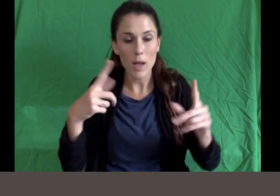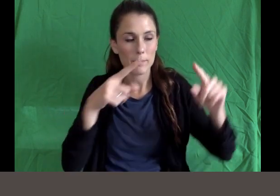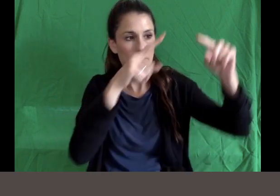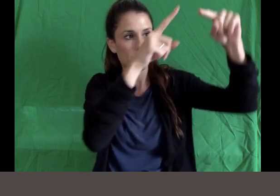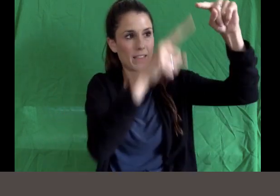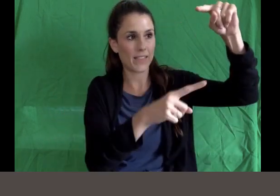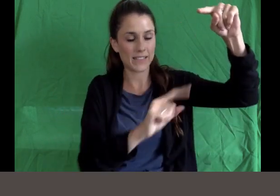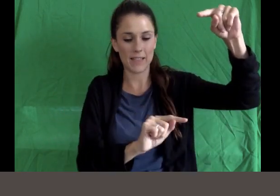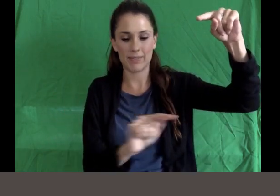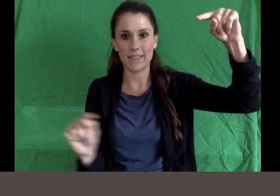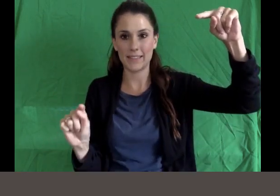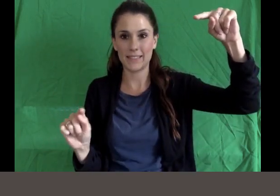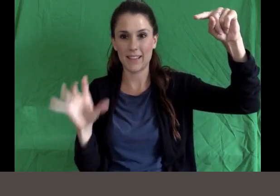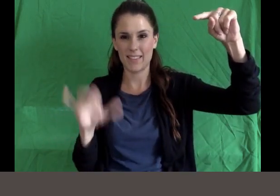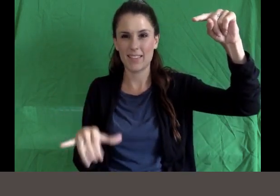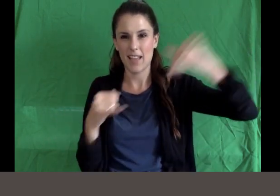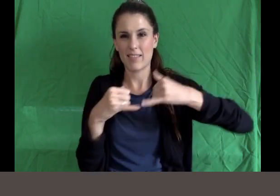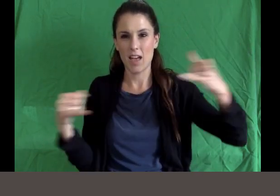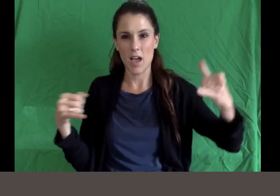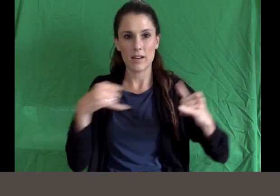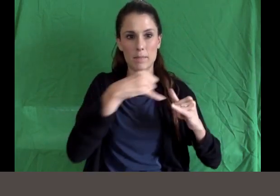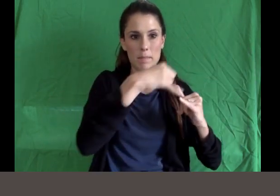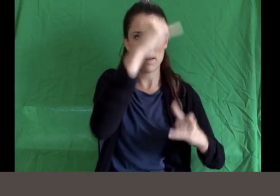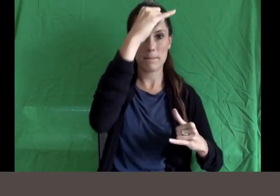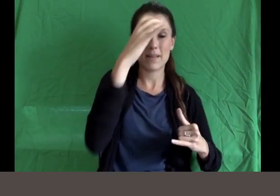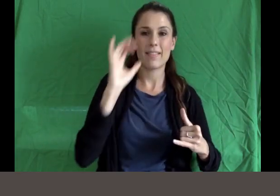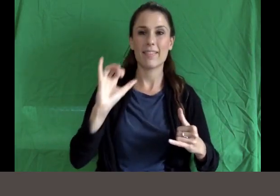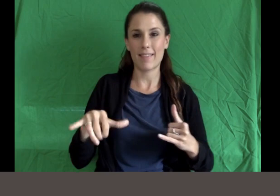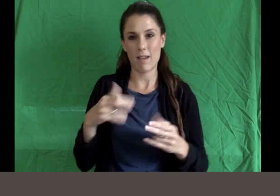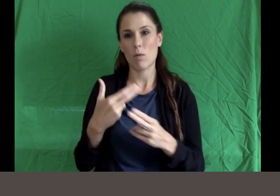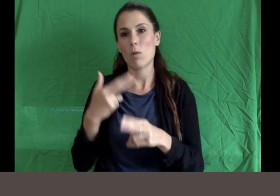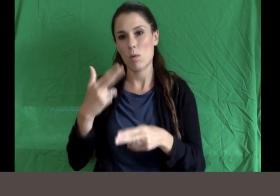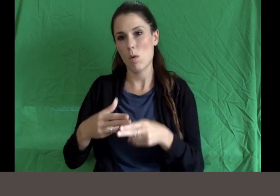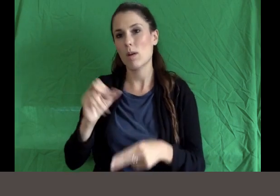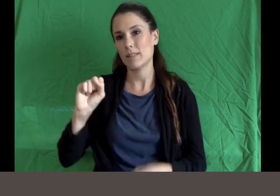the default frame this is vertical line on my left hand side or the horizontal line across the bottom